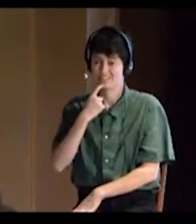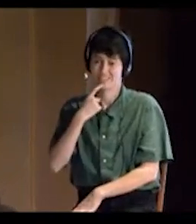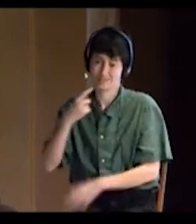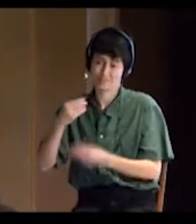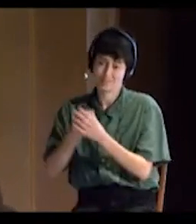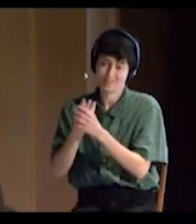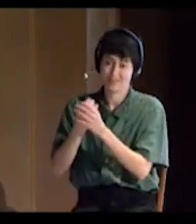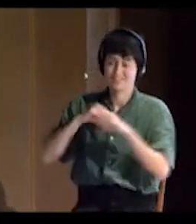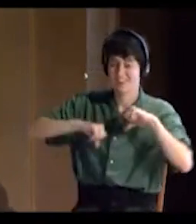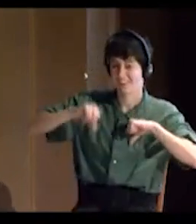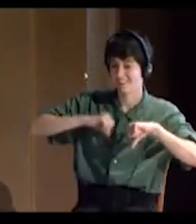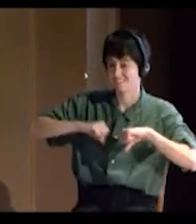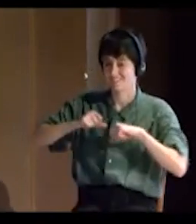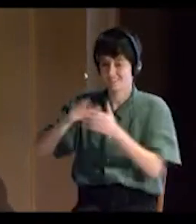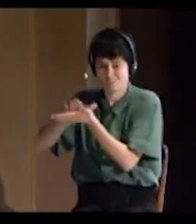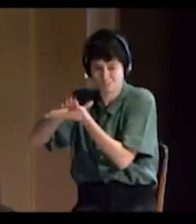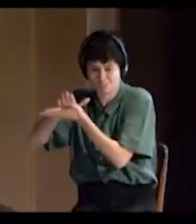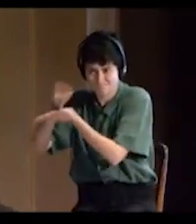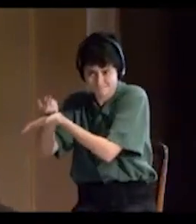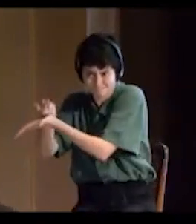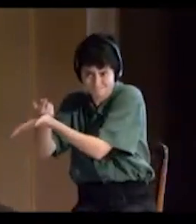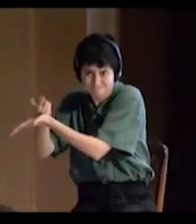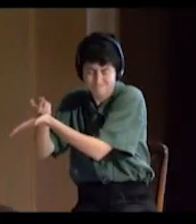(audience clapping)